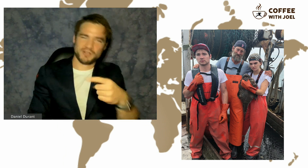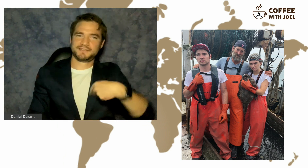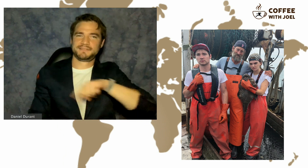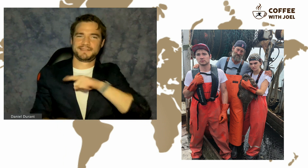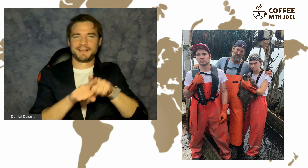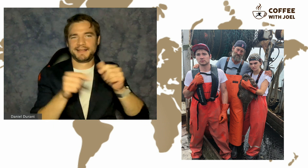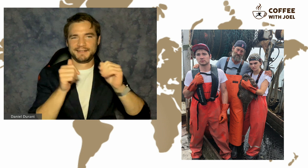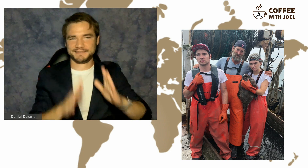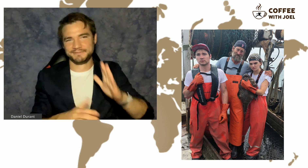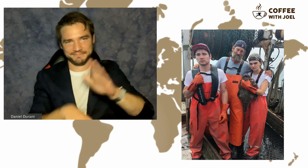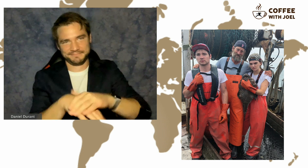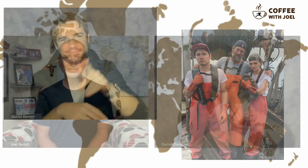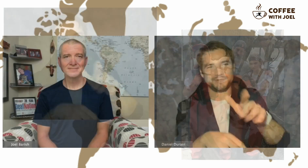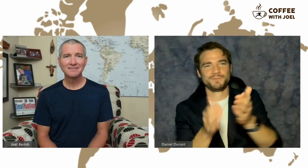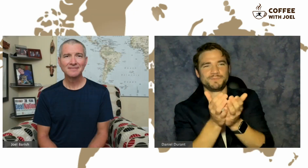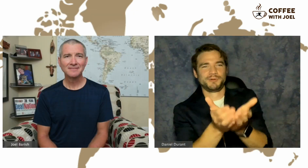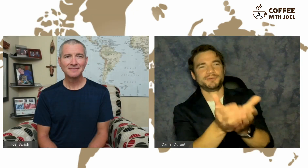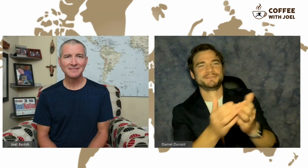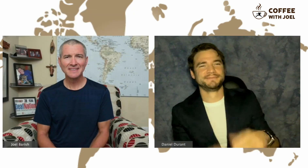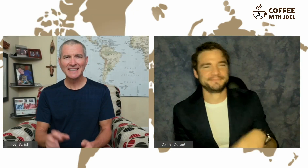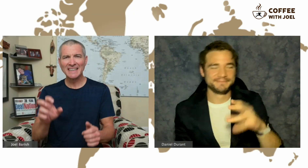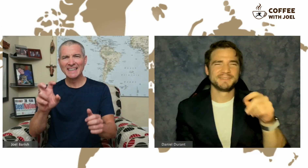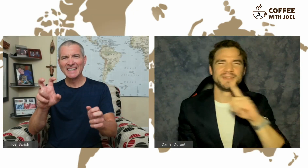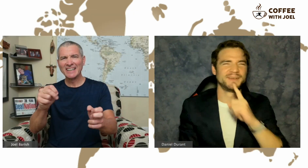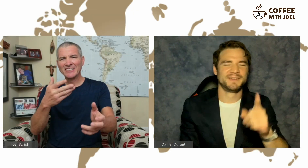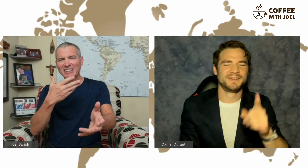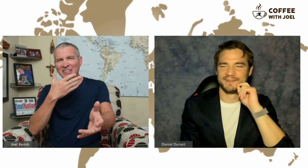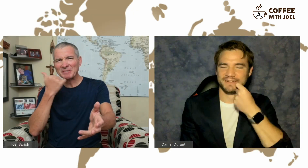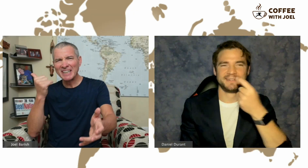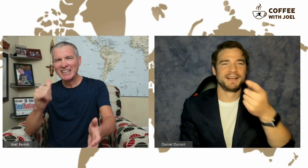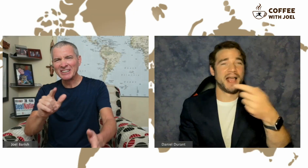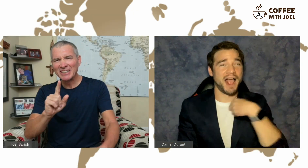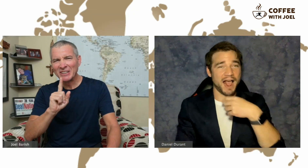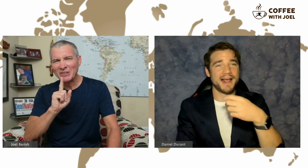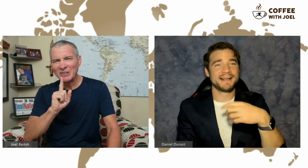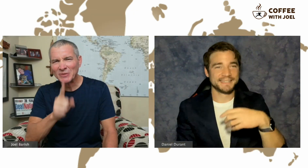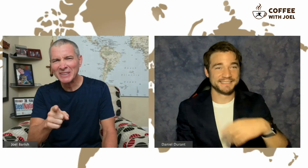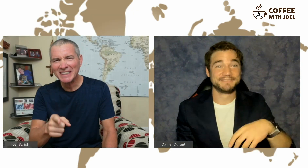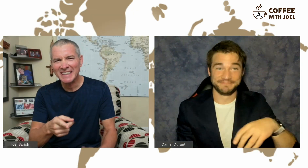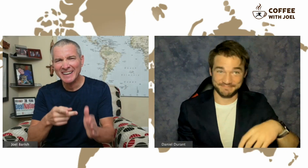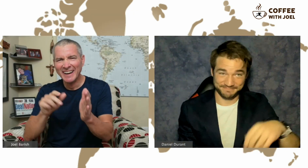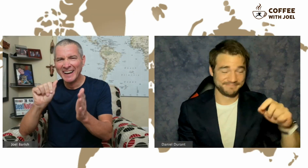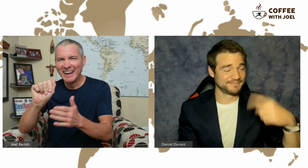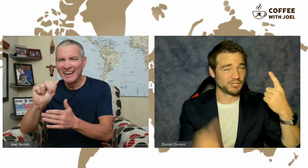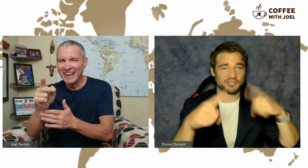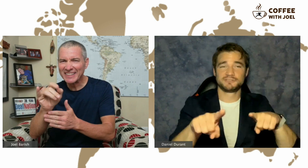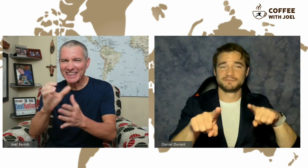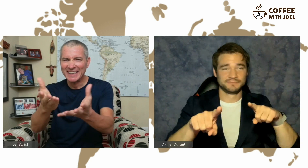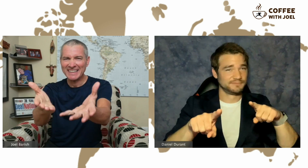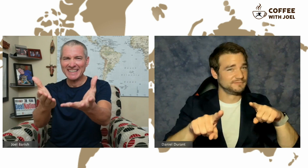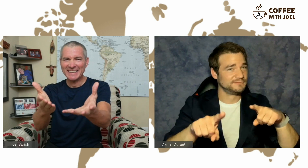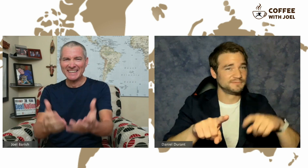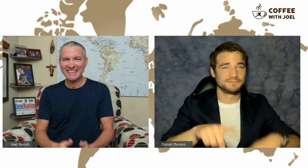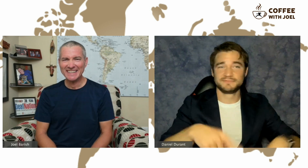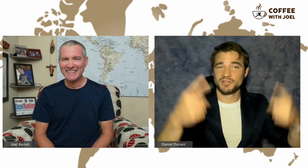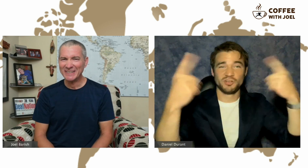as real actors on the boat. It was really cool. Even better! Real and authentic right there.